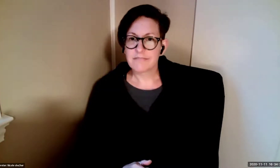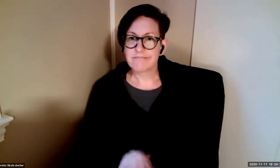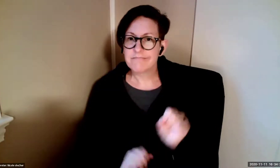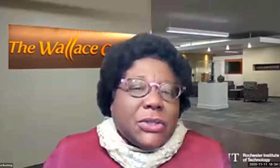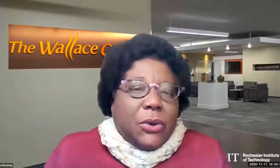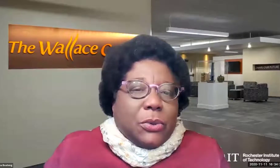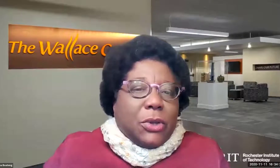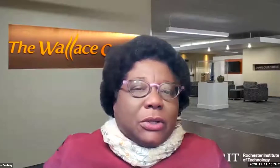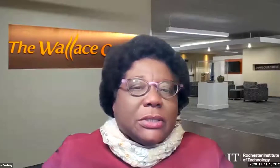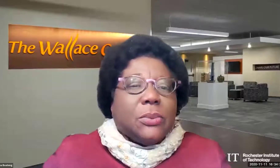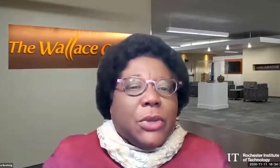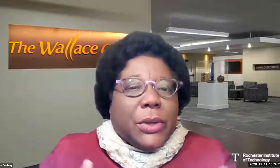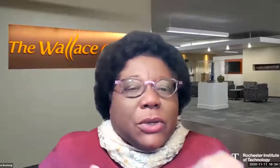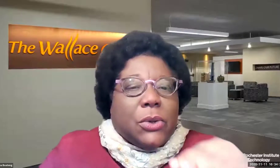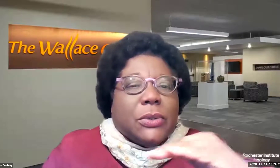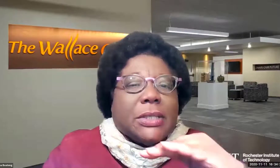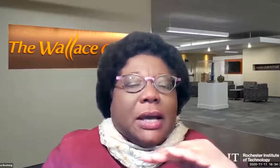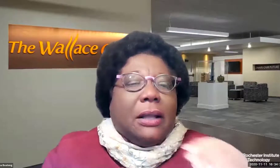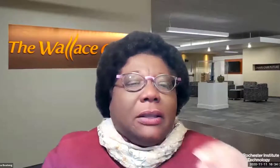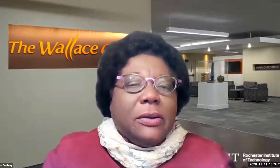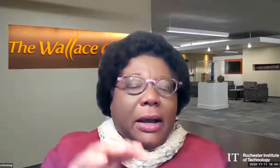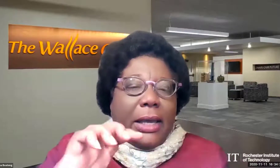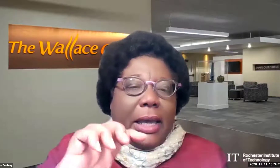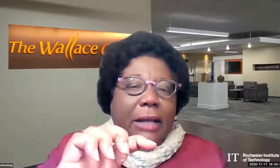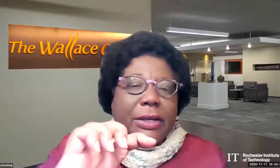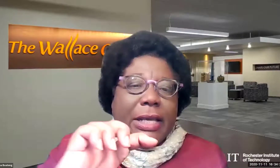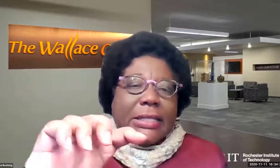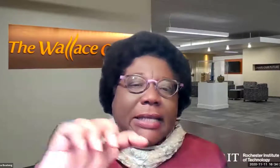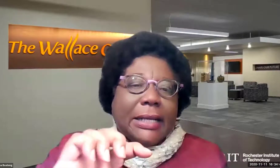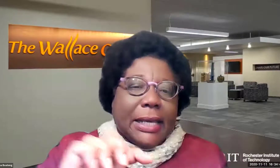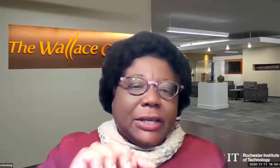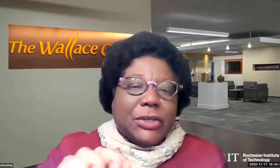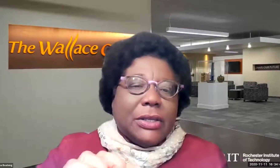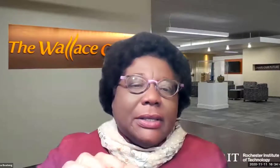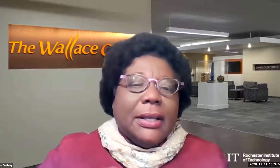Adwoa Boateng: Also, you'll notice we're in Google Scholar under each citation, you will. You'll notice that in also mentioned similar